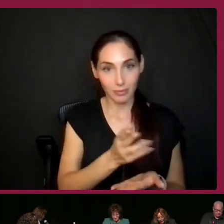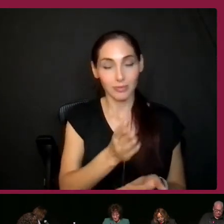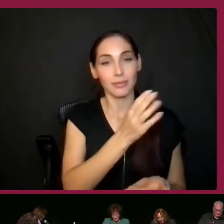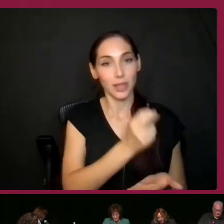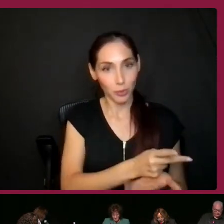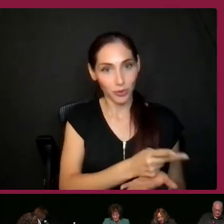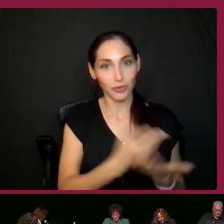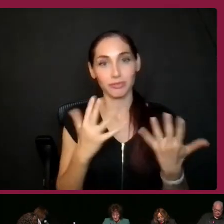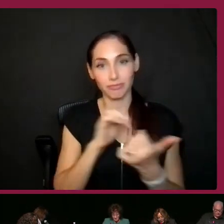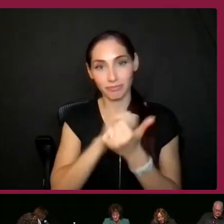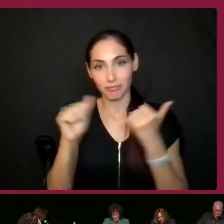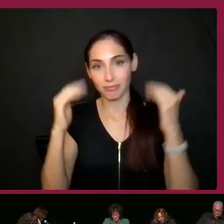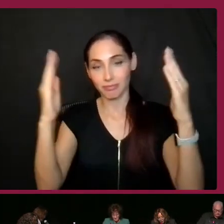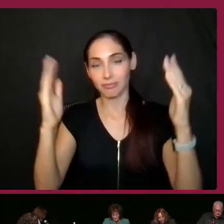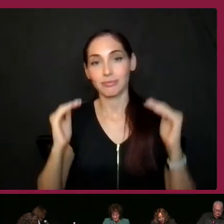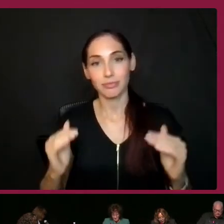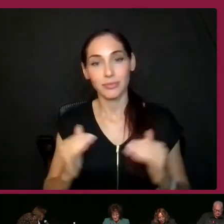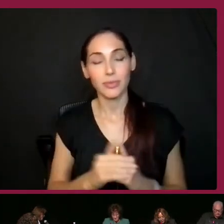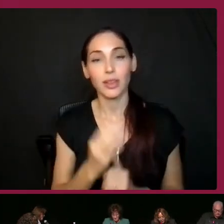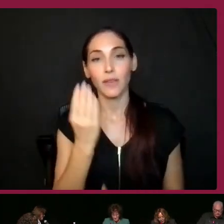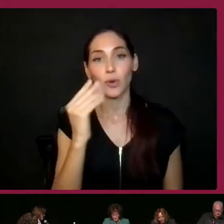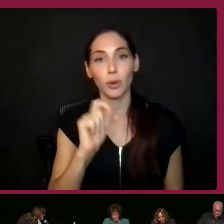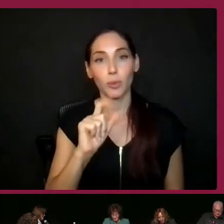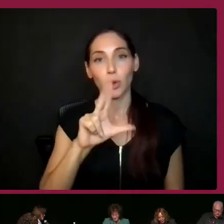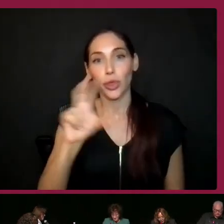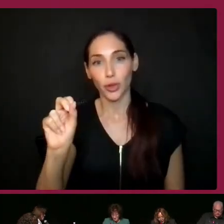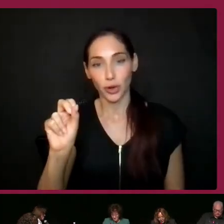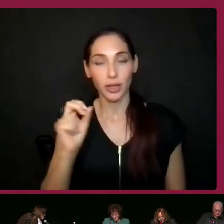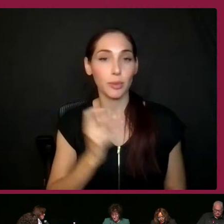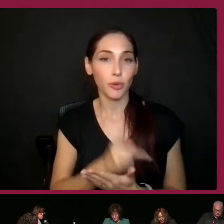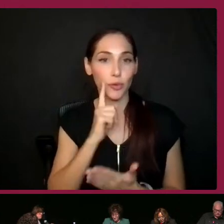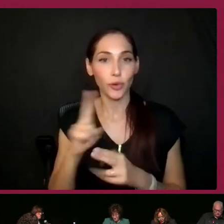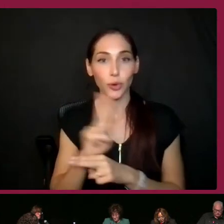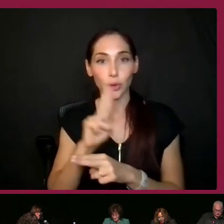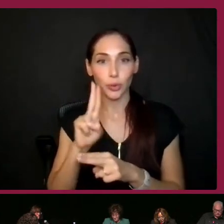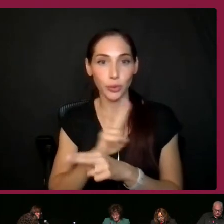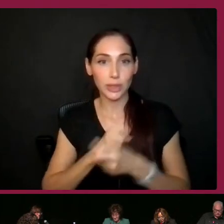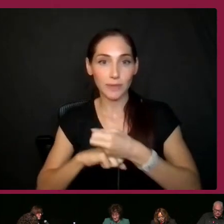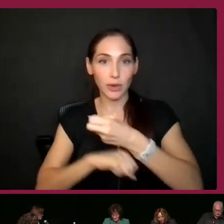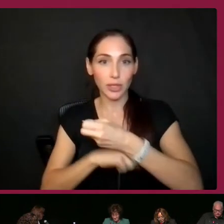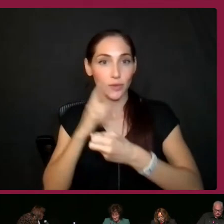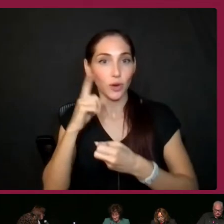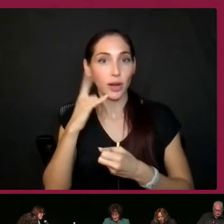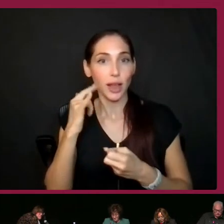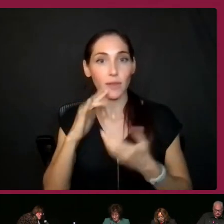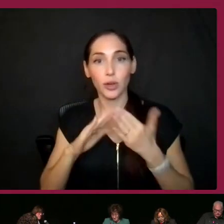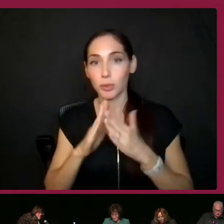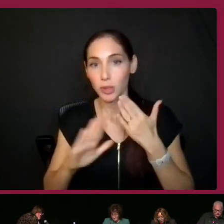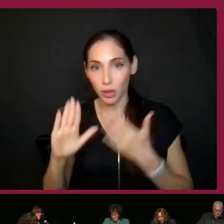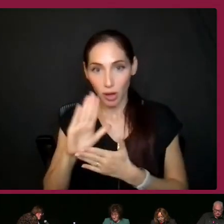Yes. Motion carries. 1430 is approval to utilize the Foundation for California Community Colleges cooperative